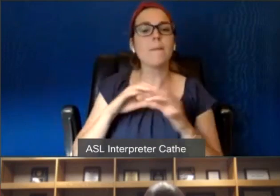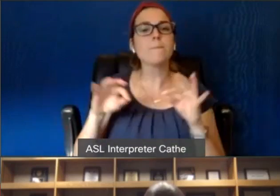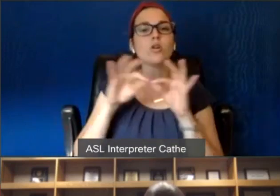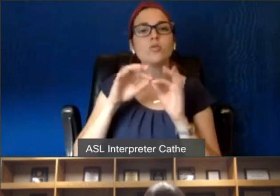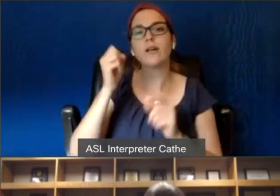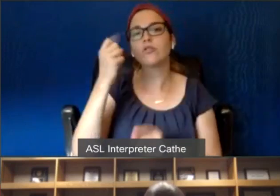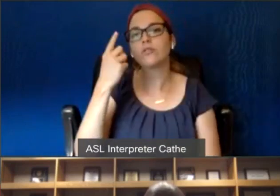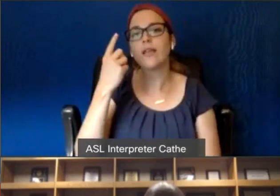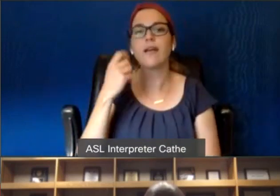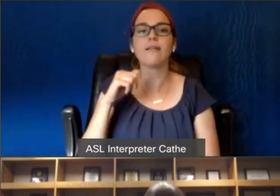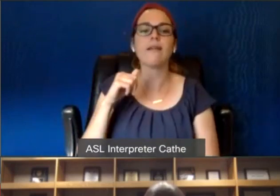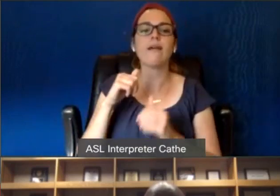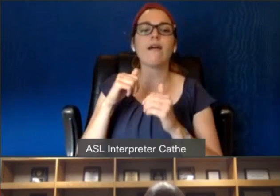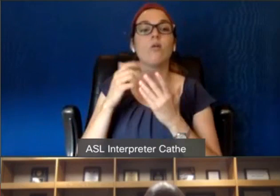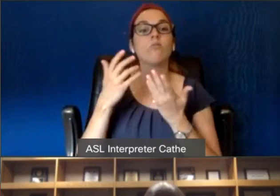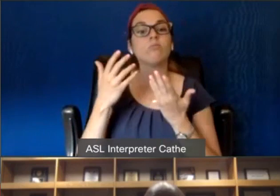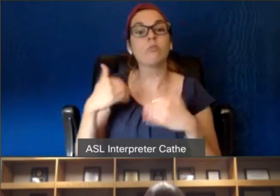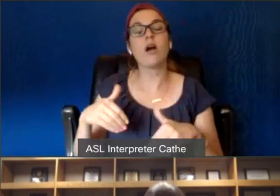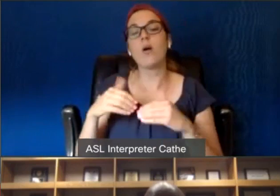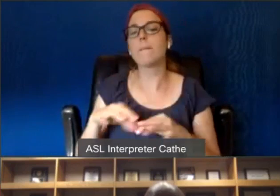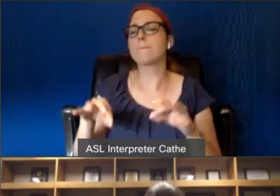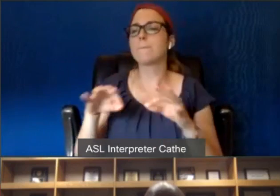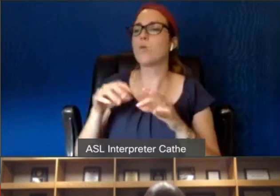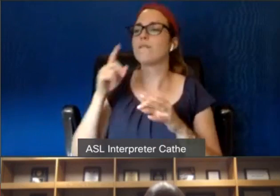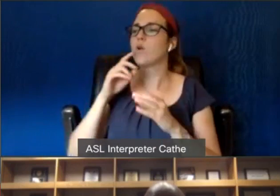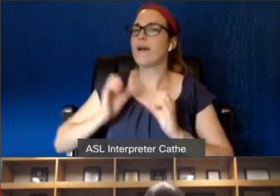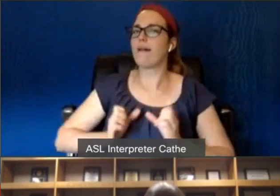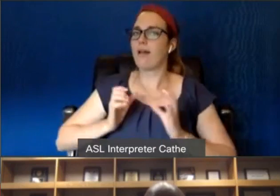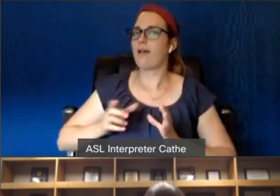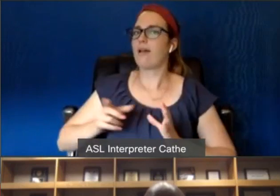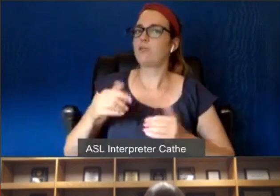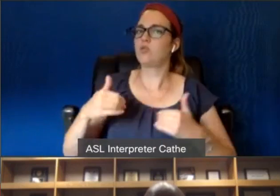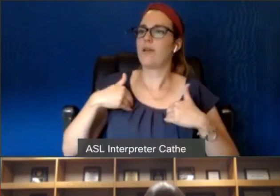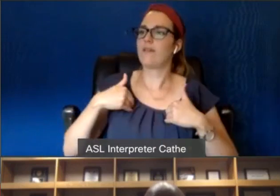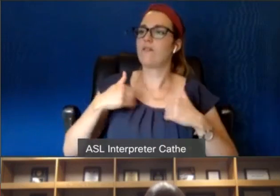how important it is for individuals to really have somebody they've relate to on a different level.